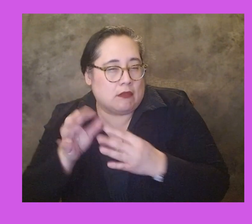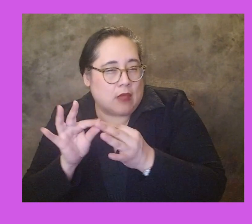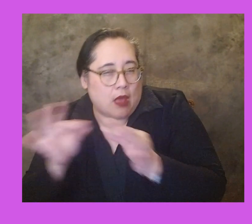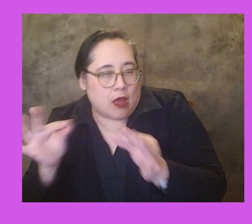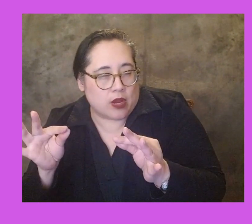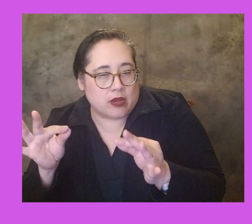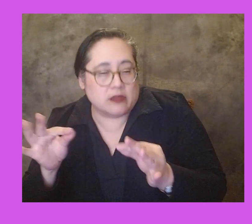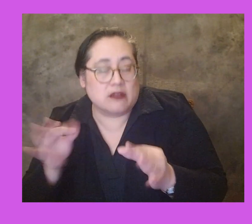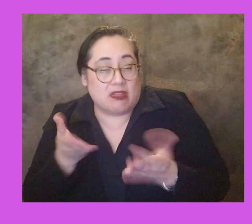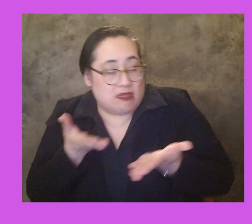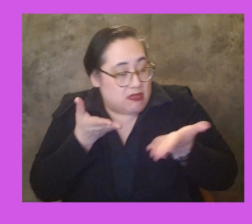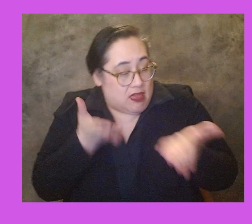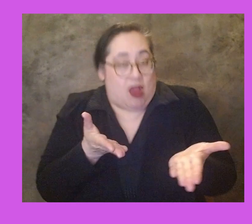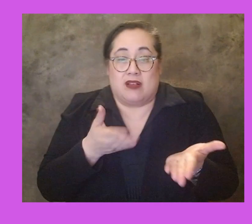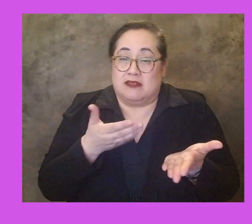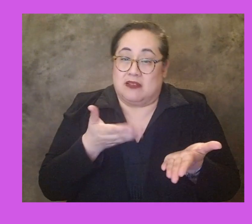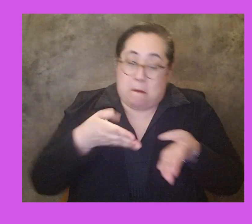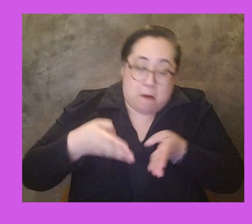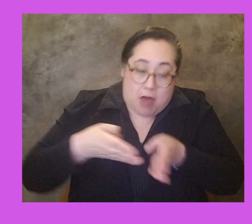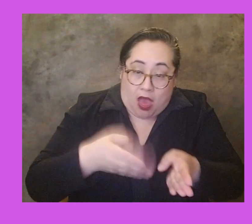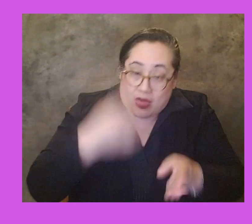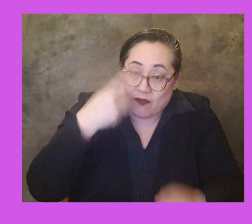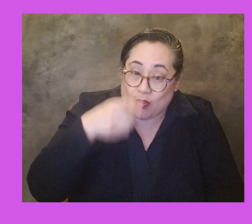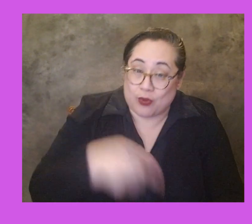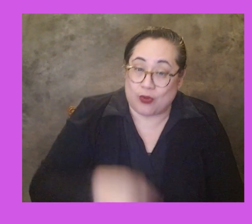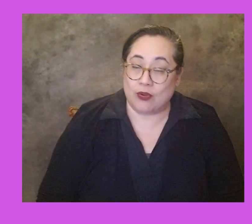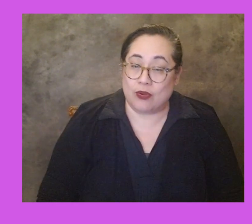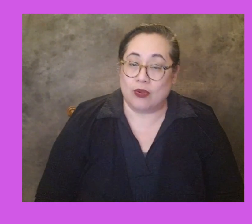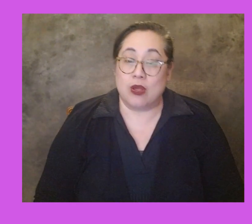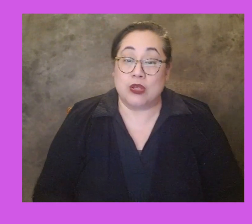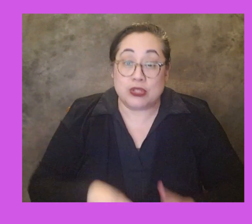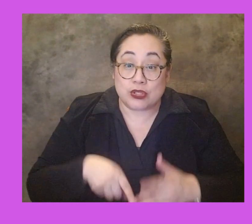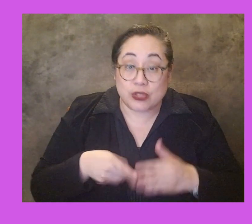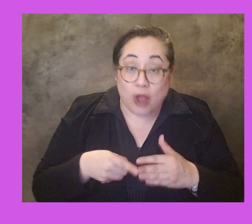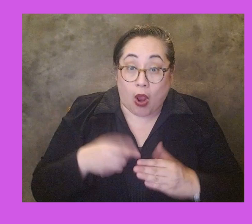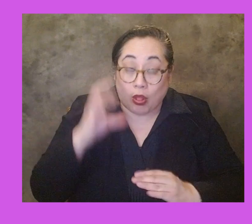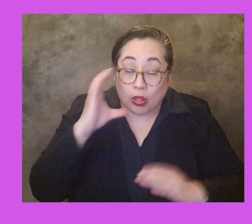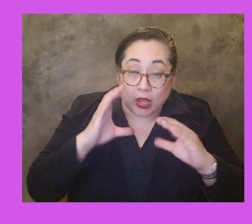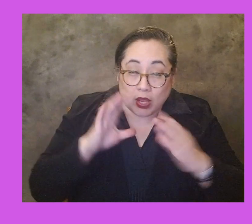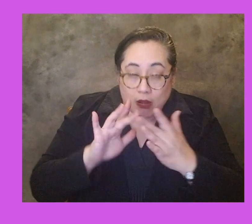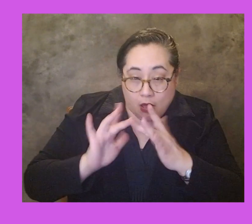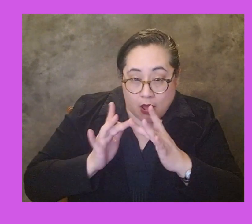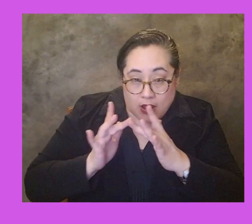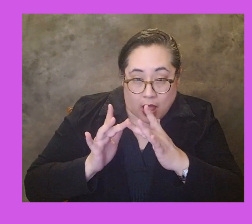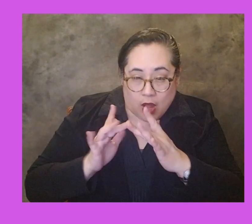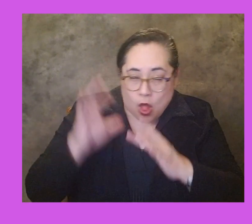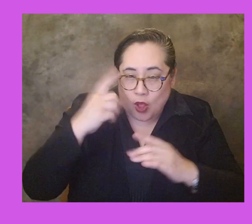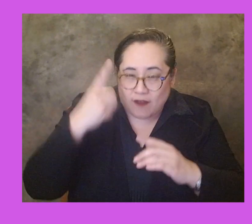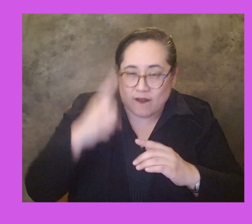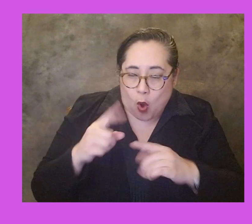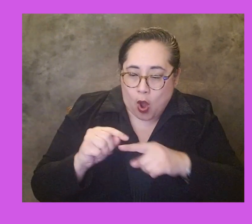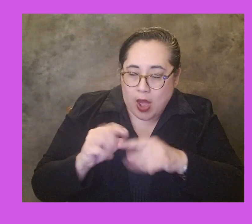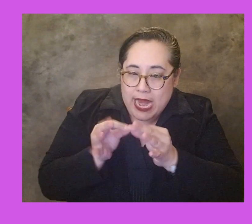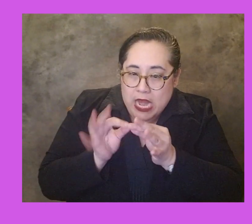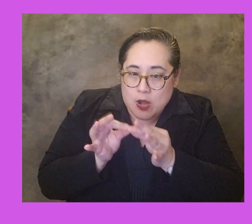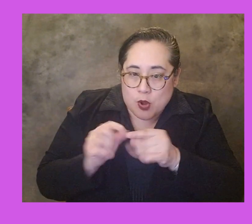Doesn't matter if you're starting just now or you ... already know the language. This there is a path for you to start at.